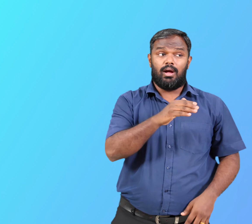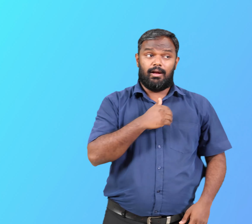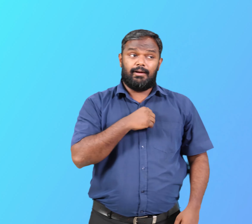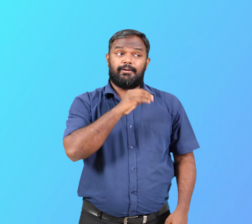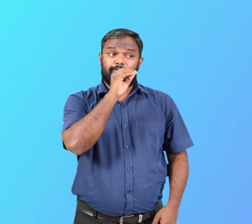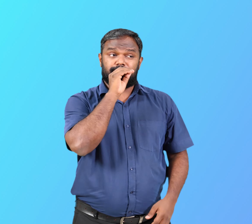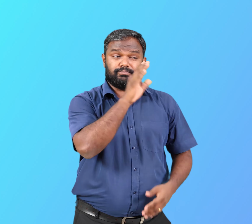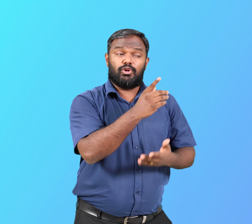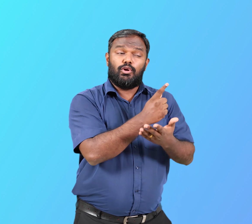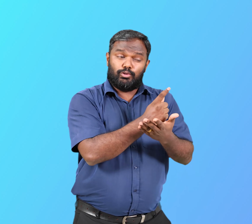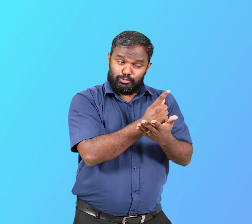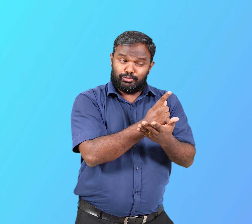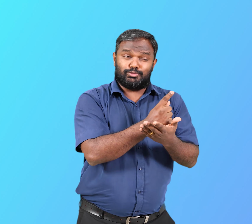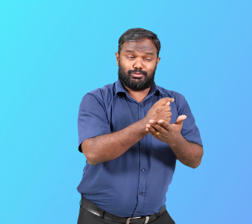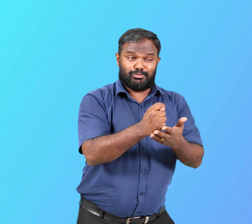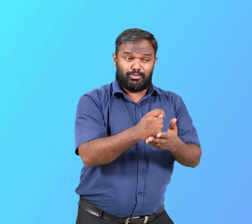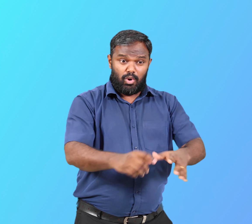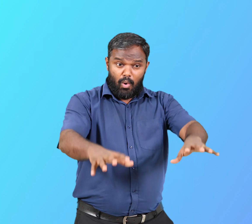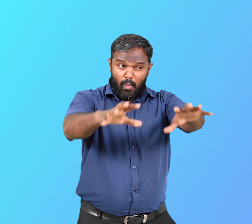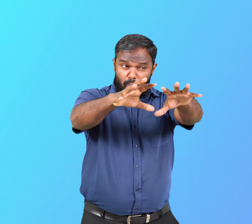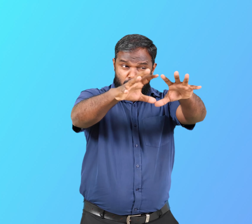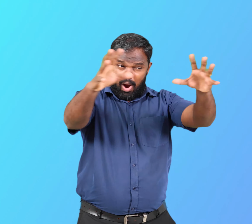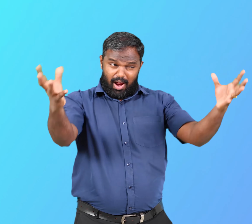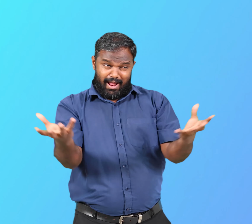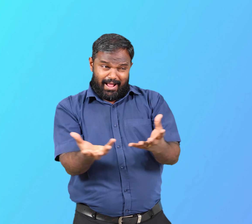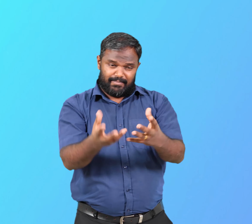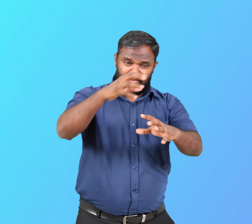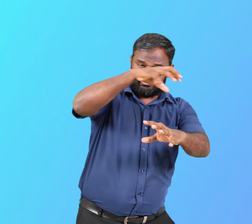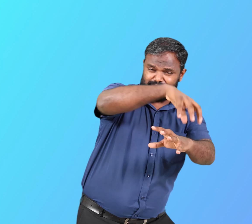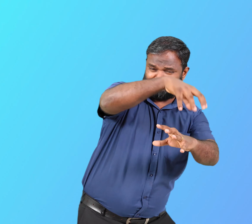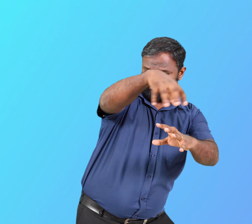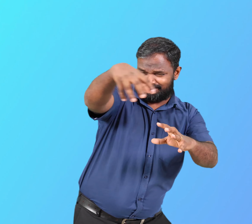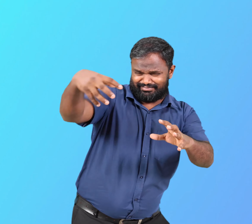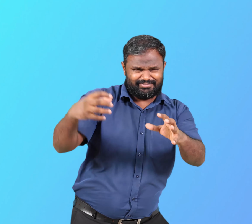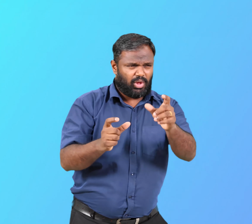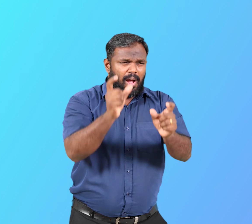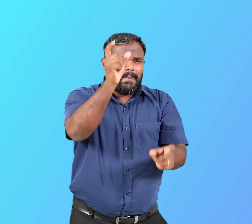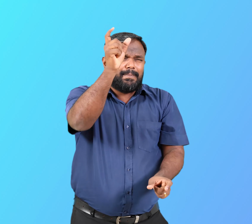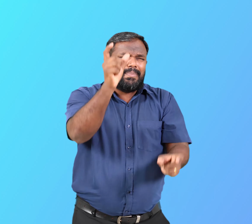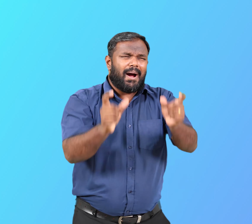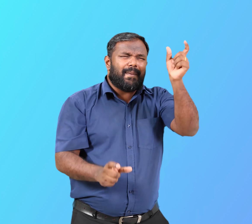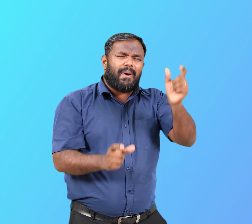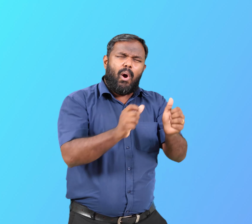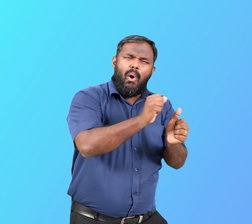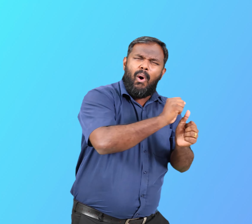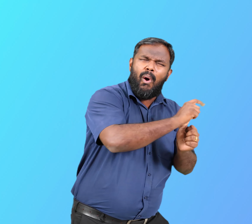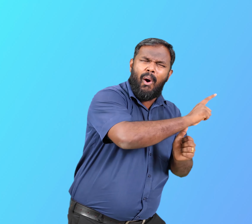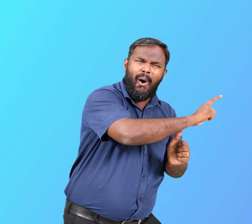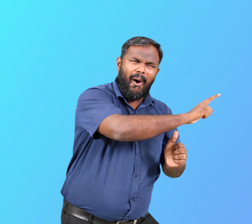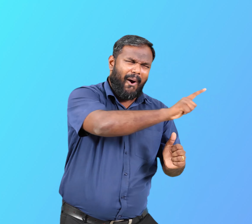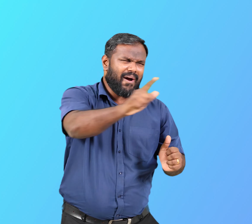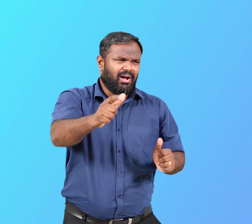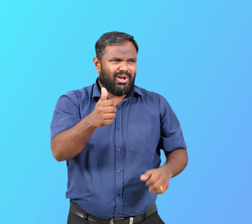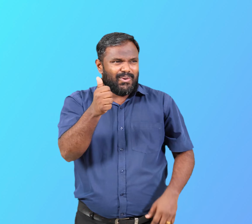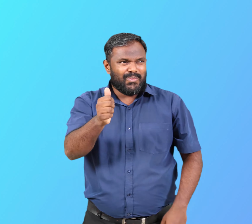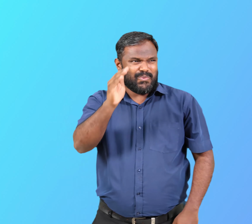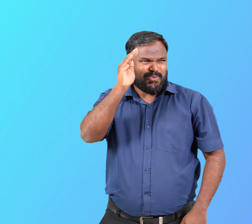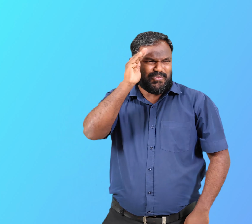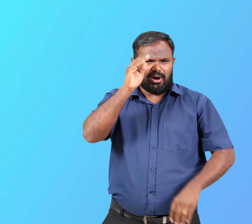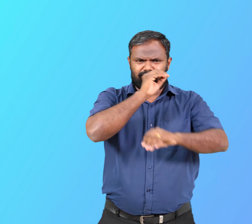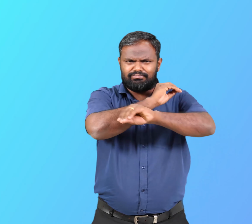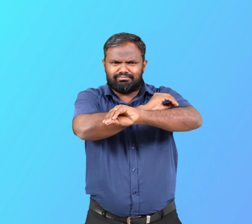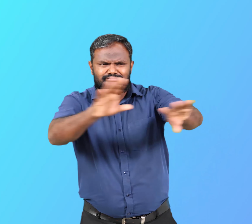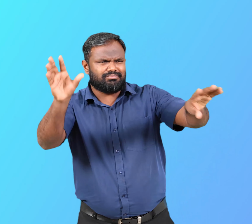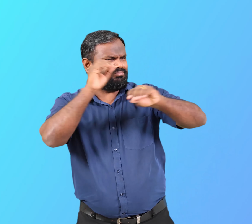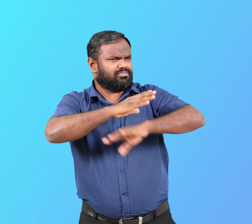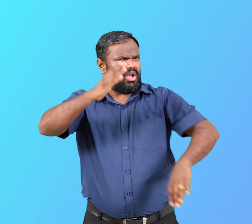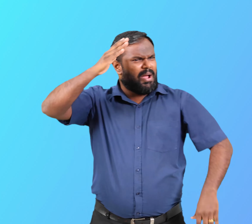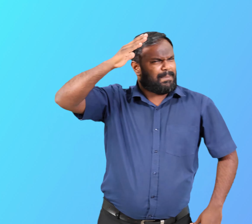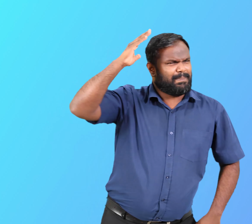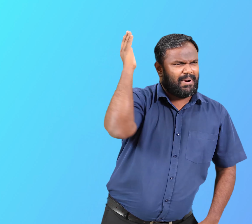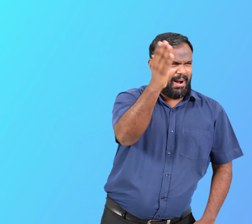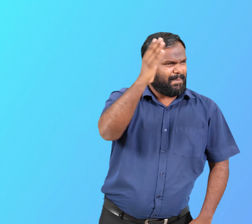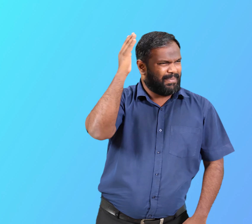The Good News will be told to people all over the world.